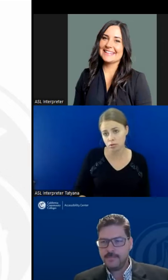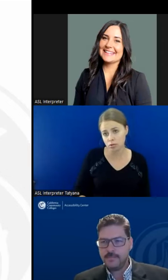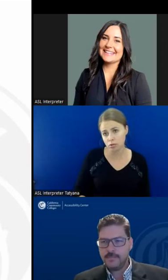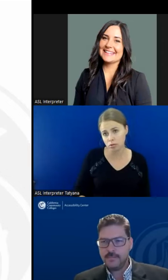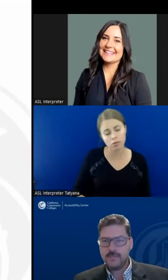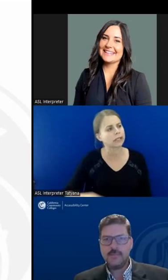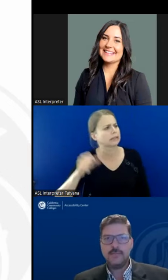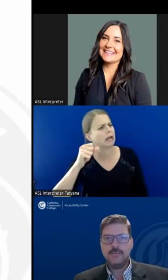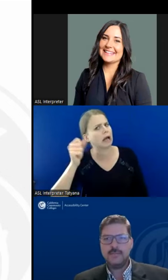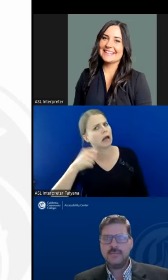Yeah, I understand.